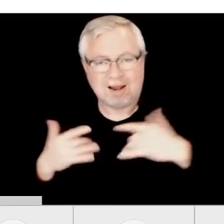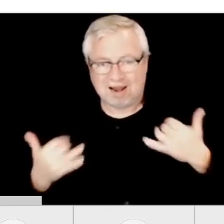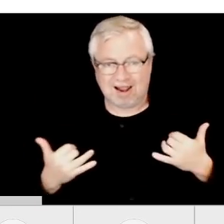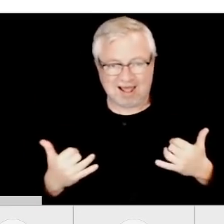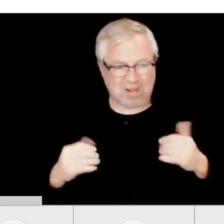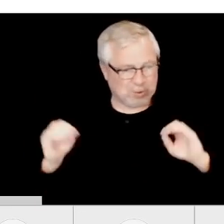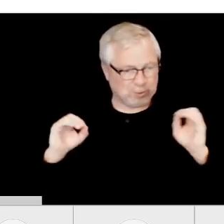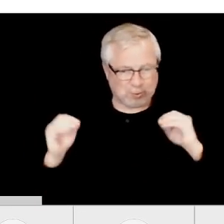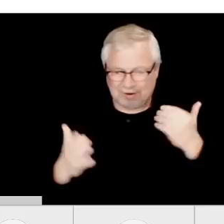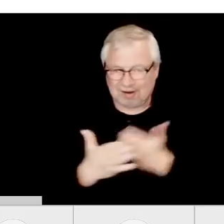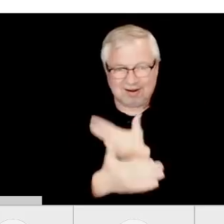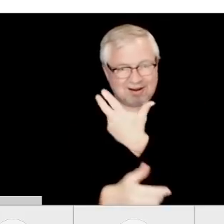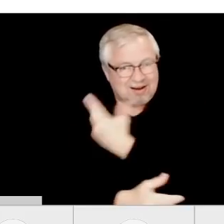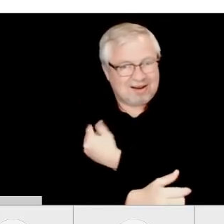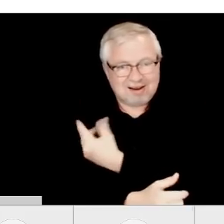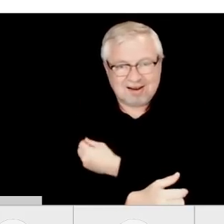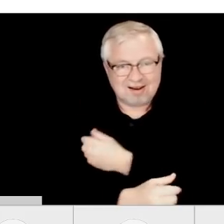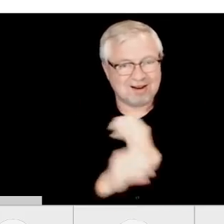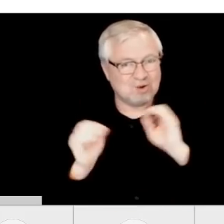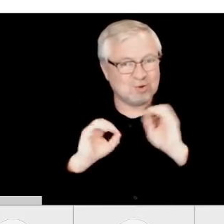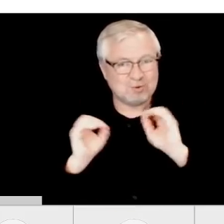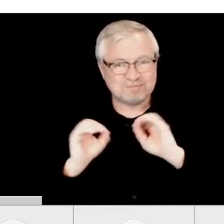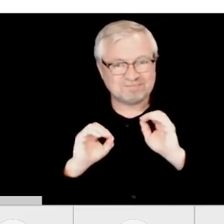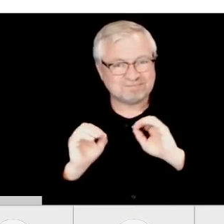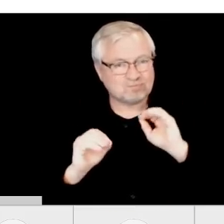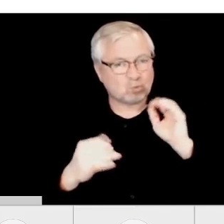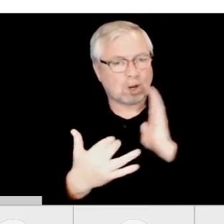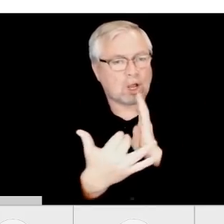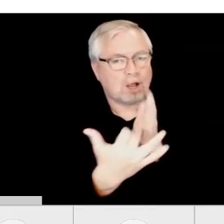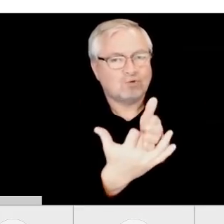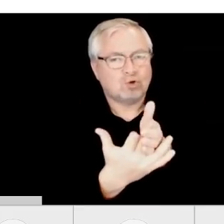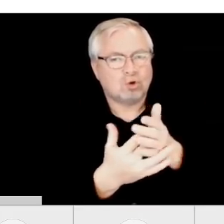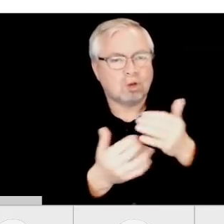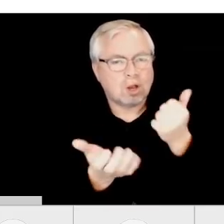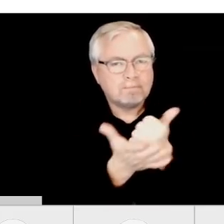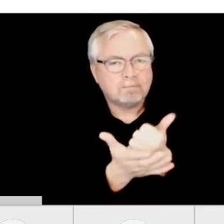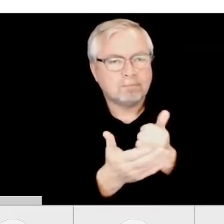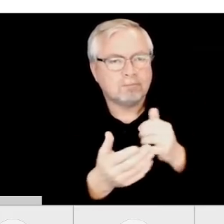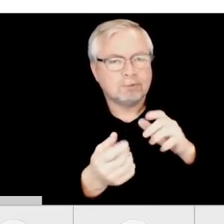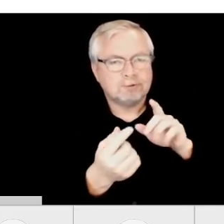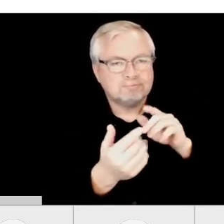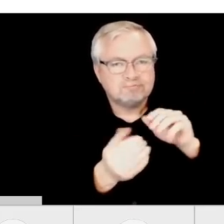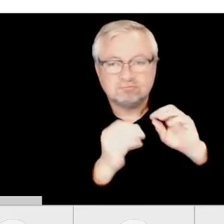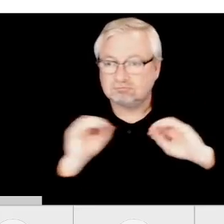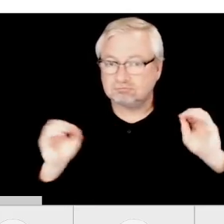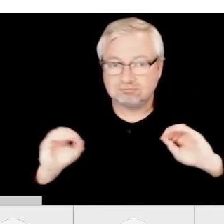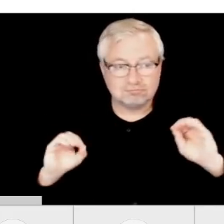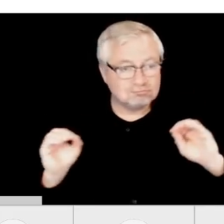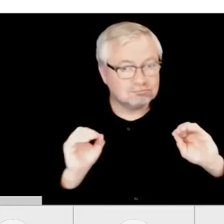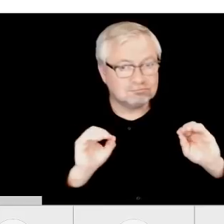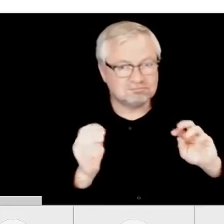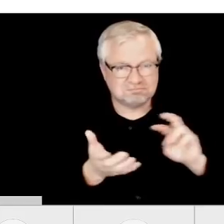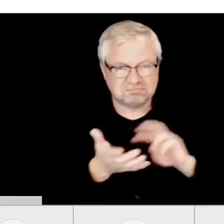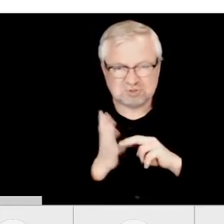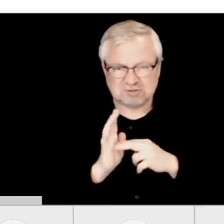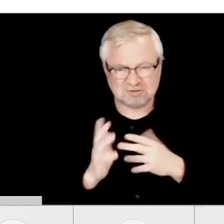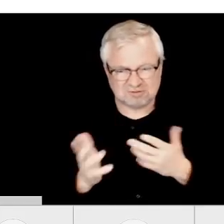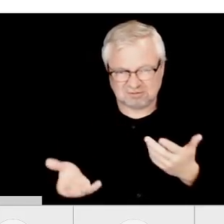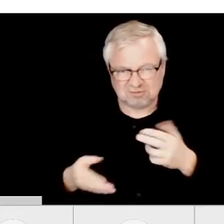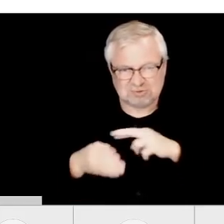different outcome, that model would have to build them in to produce those outcomes, so I hope that's good background information.